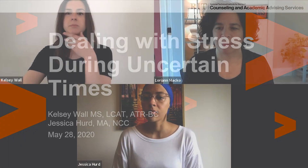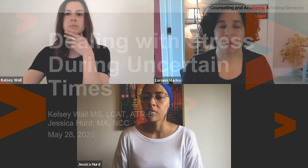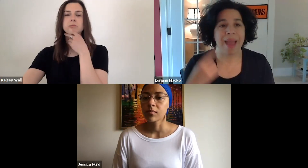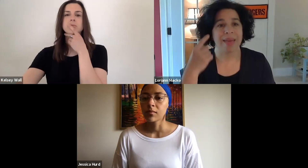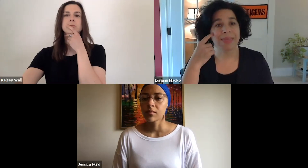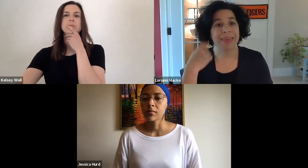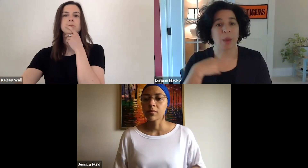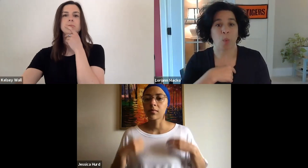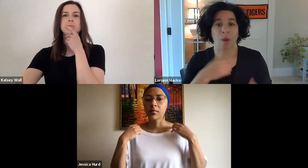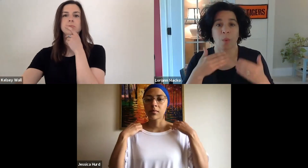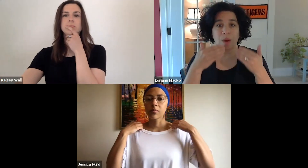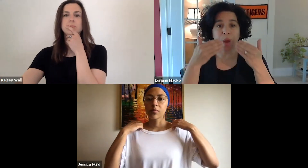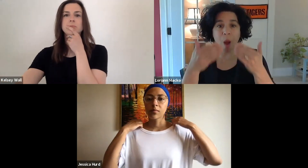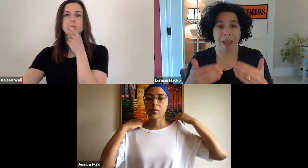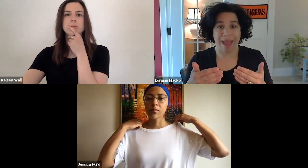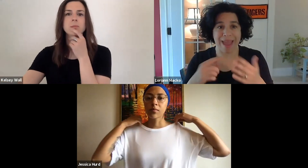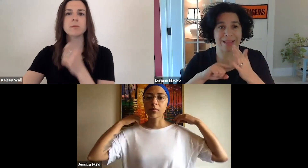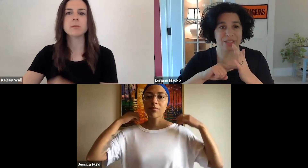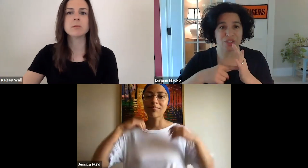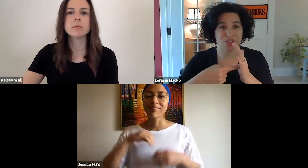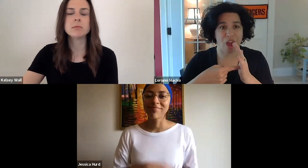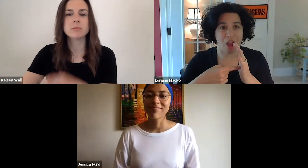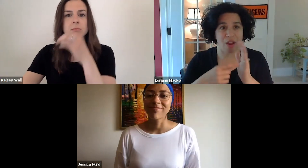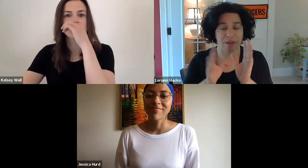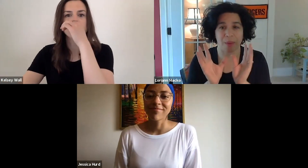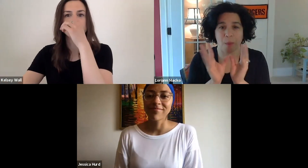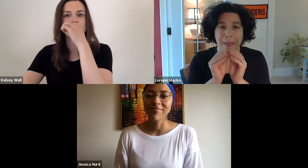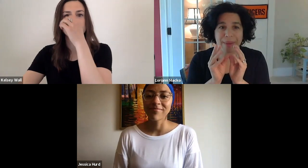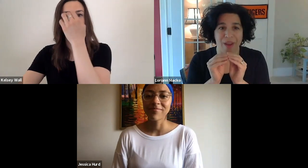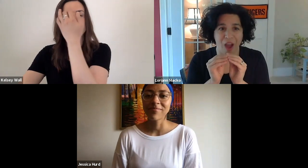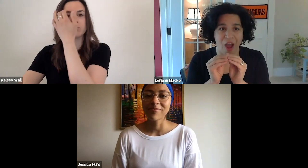OK. I think we're ready to begin with our webinar today.